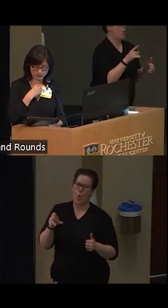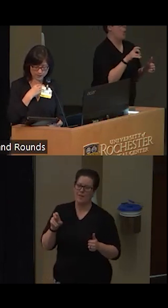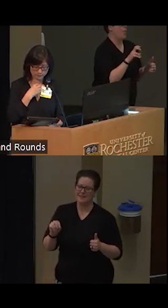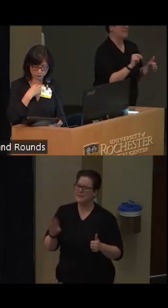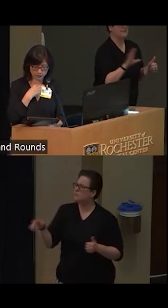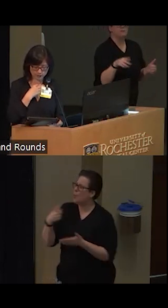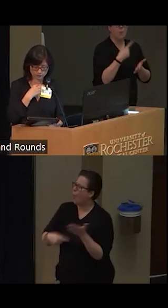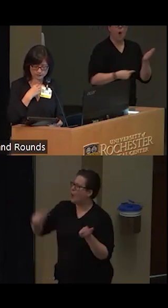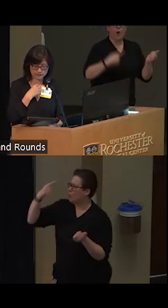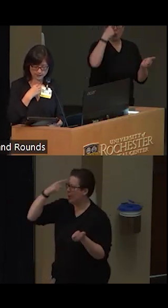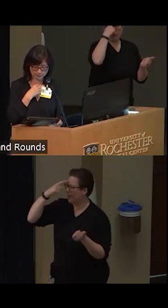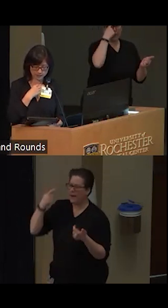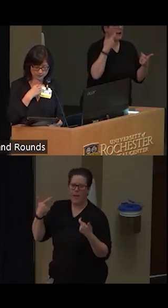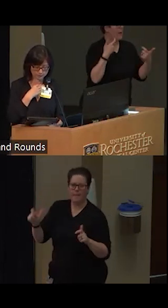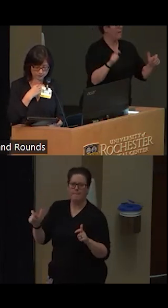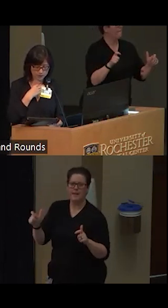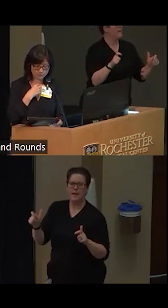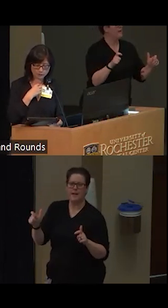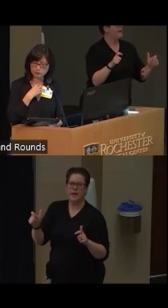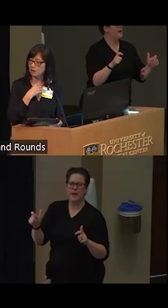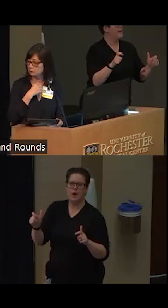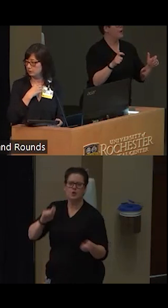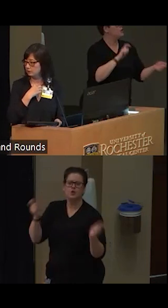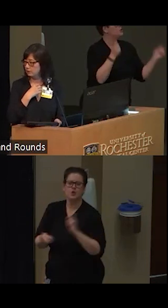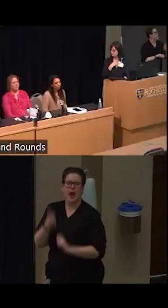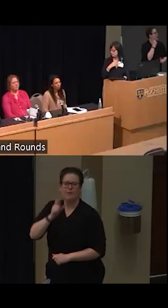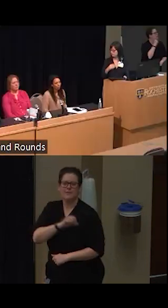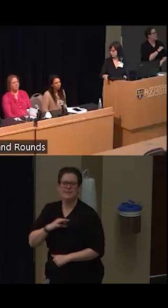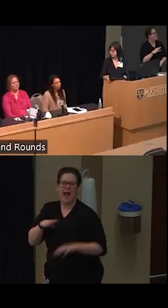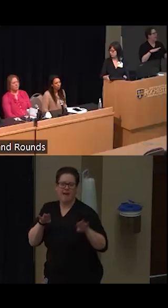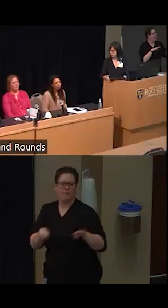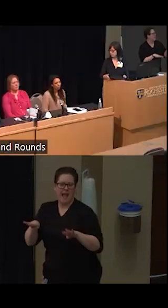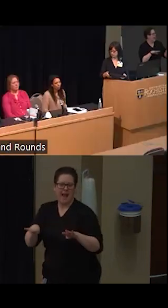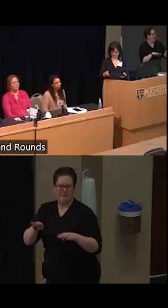major Behavior change in staff behavior that resulted from the training programs